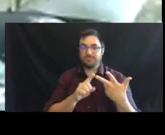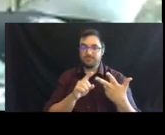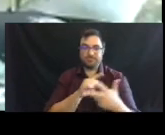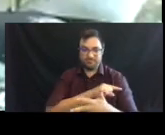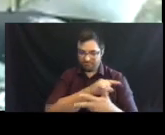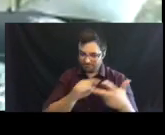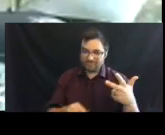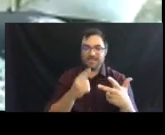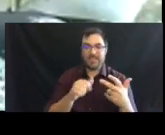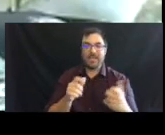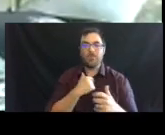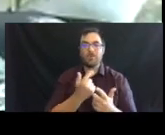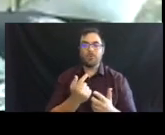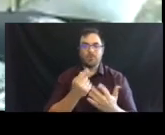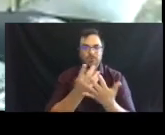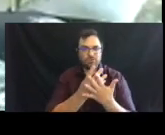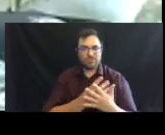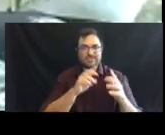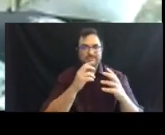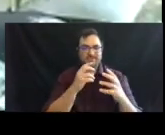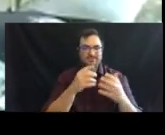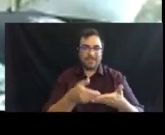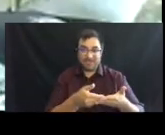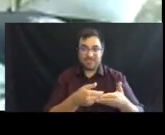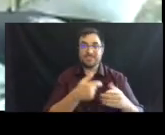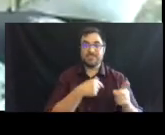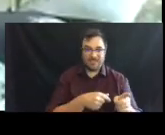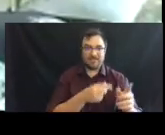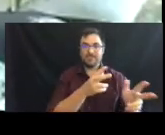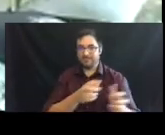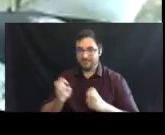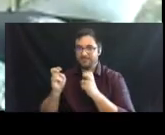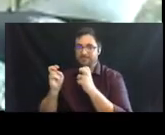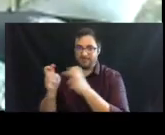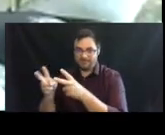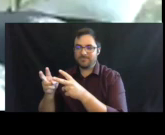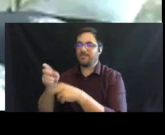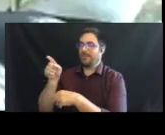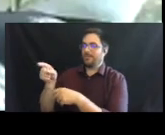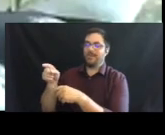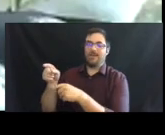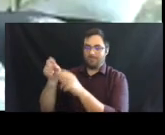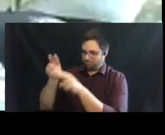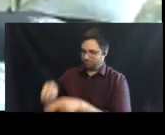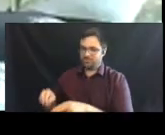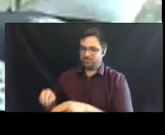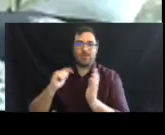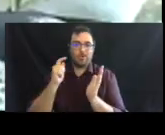in the state of Wisconsin uses and if we notice that a baby has not passed a hearing screening